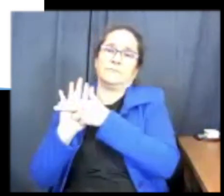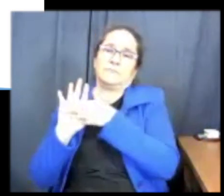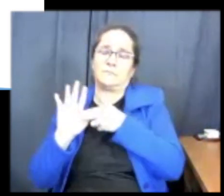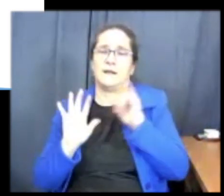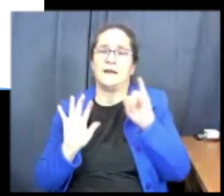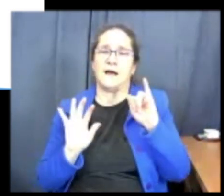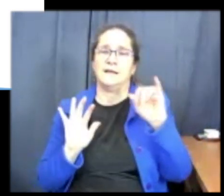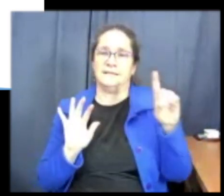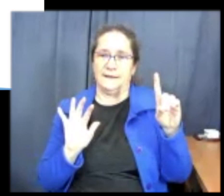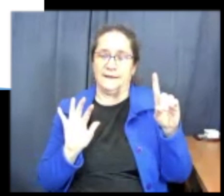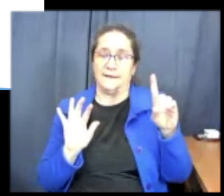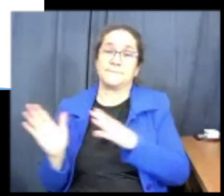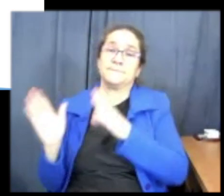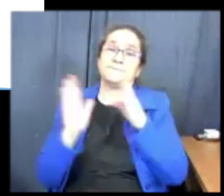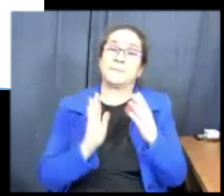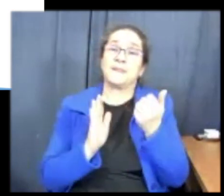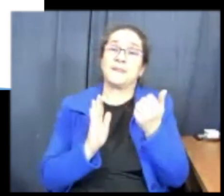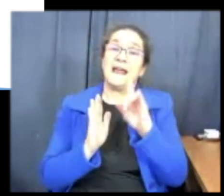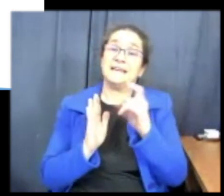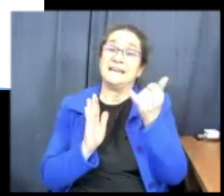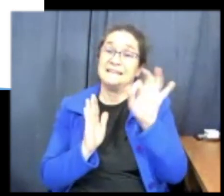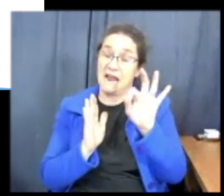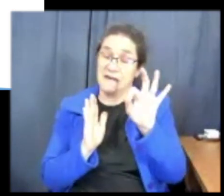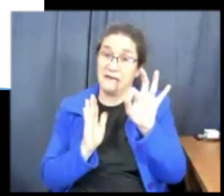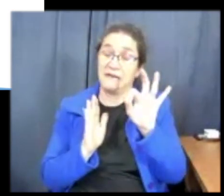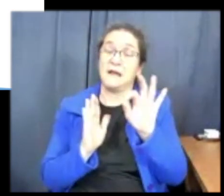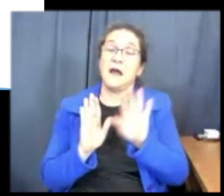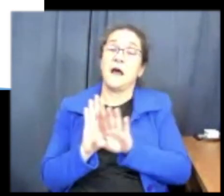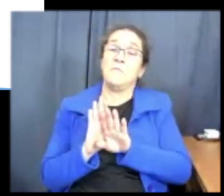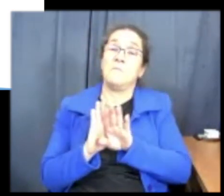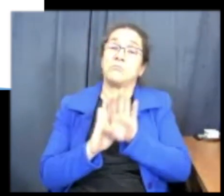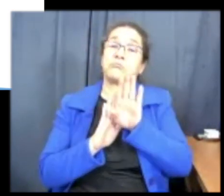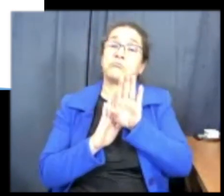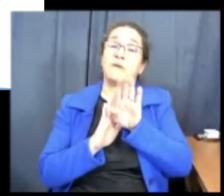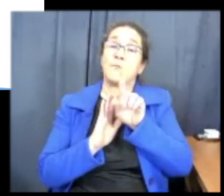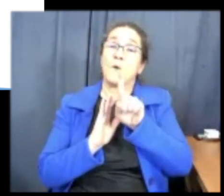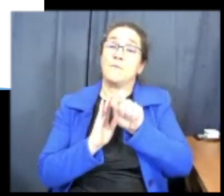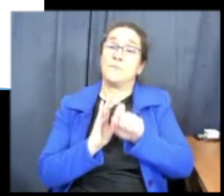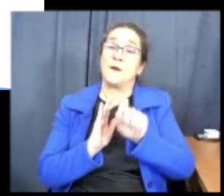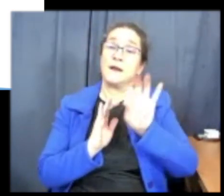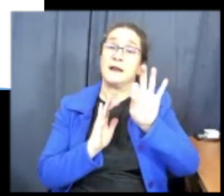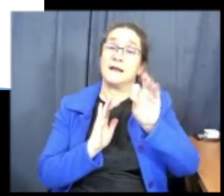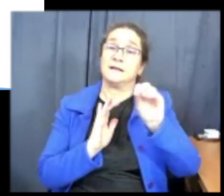in 2018-2019 that risk ratio increases to 1.90 and in 19-20